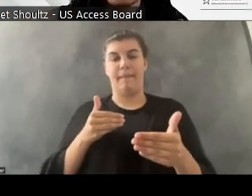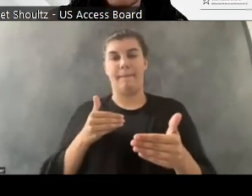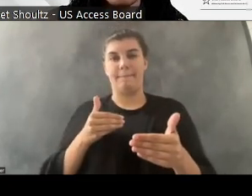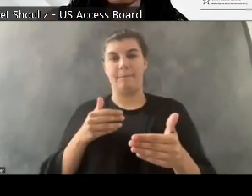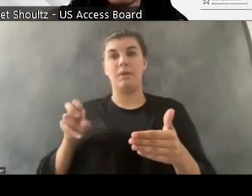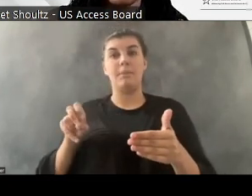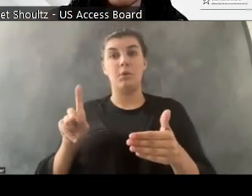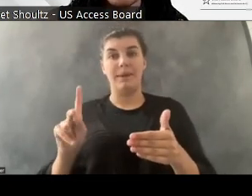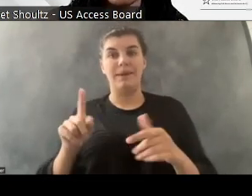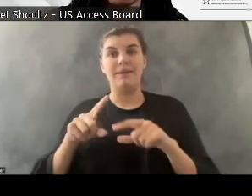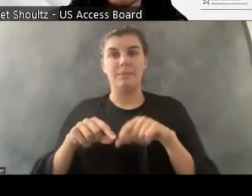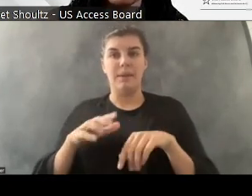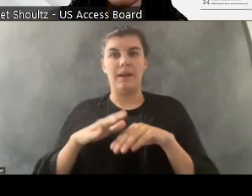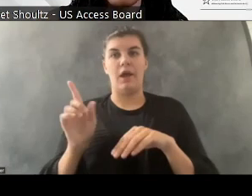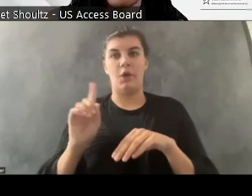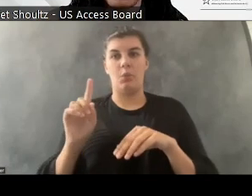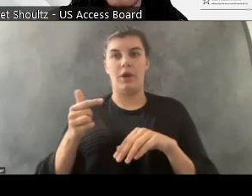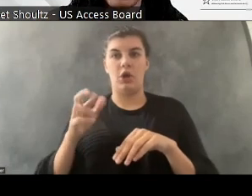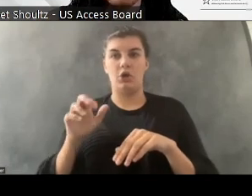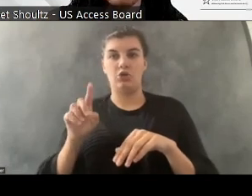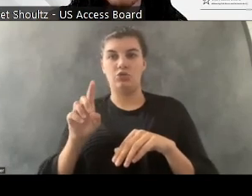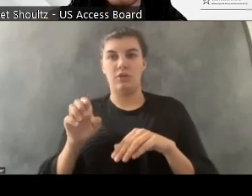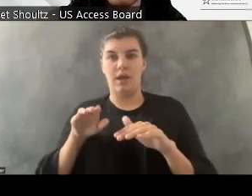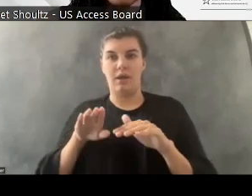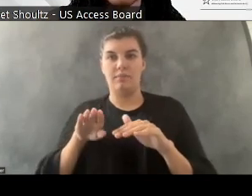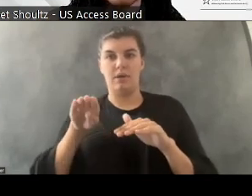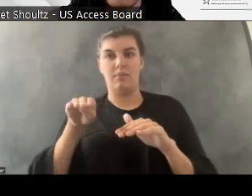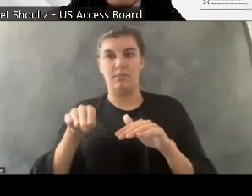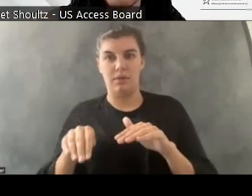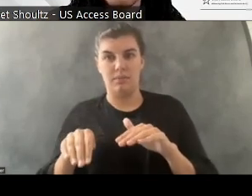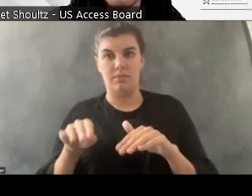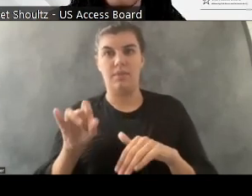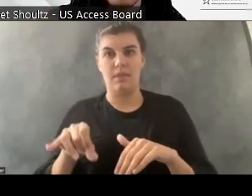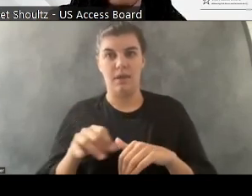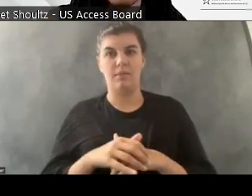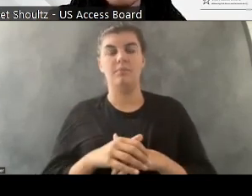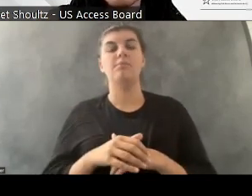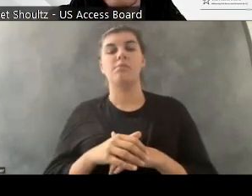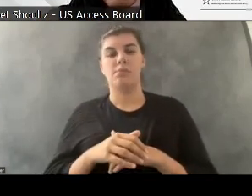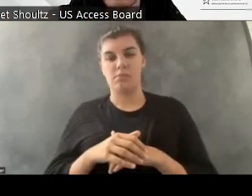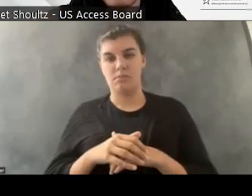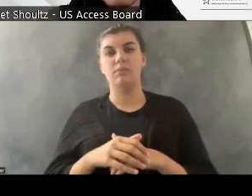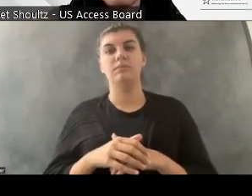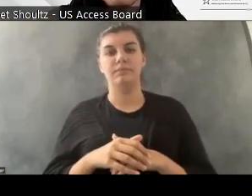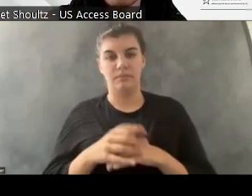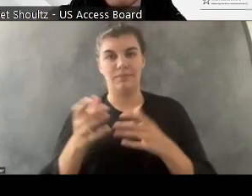depending on the location of the grade break at perpendicular curb ramps. That setback is still